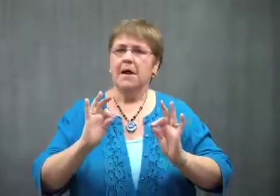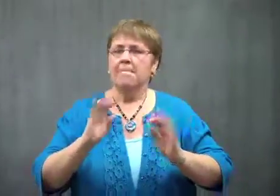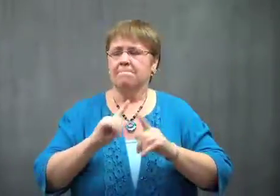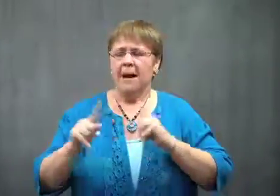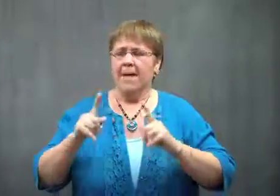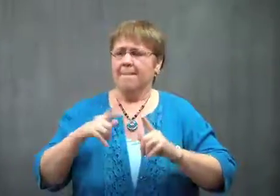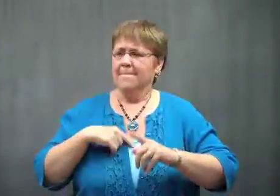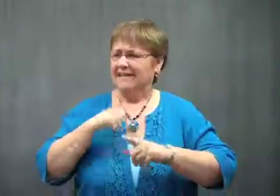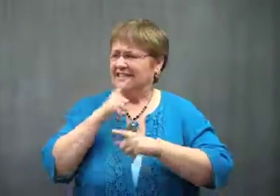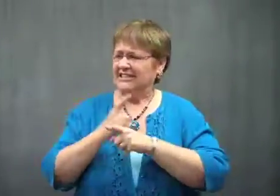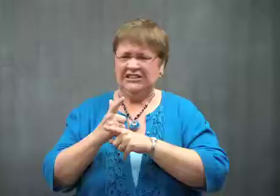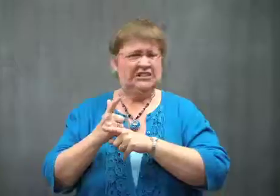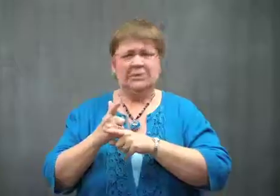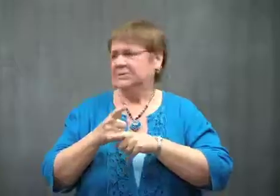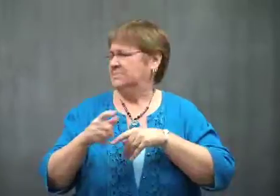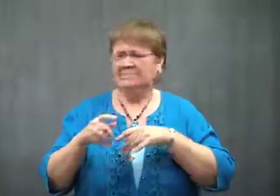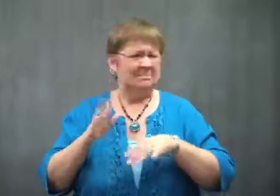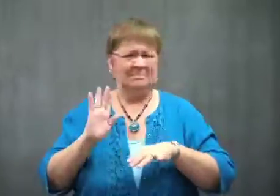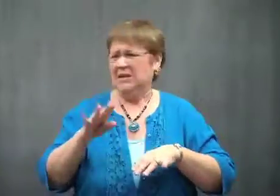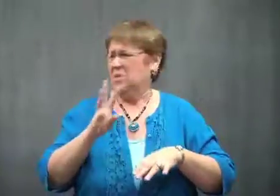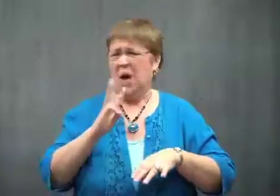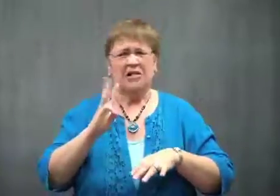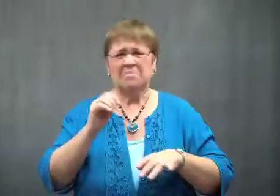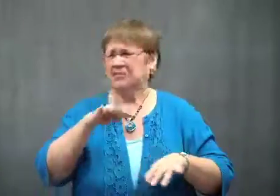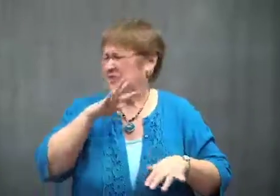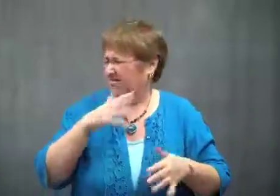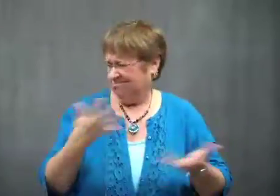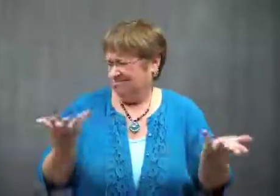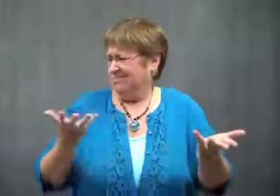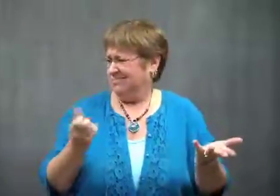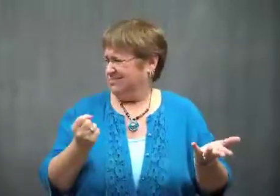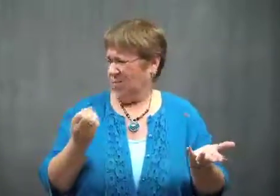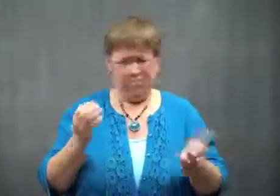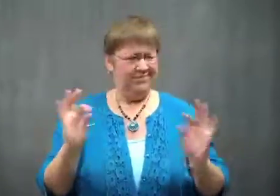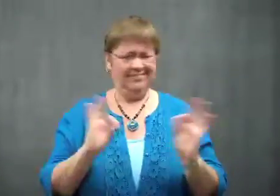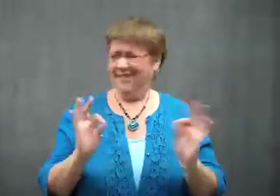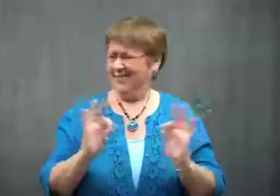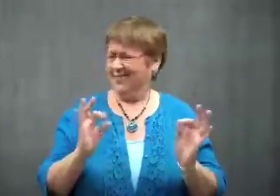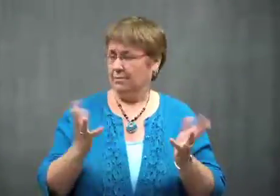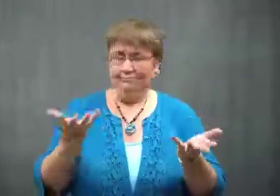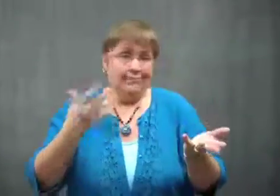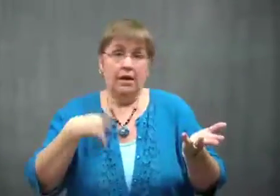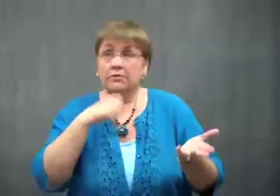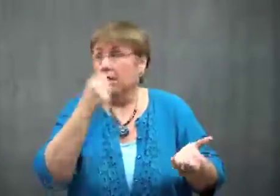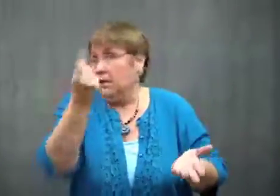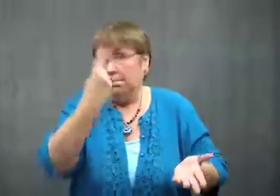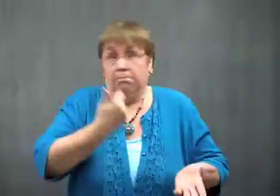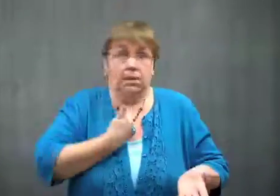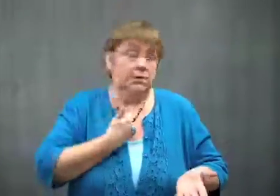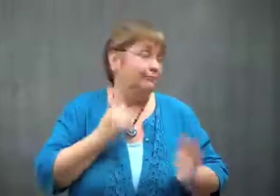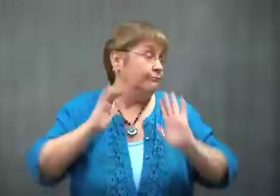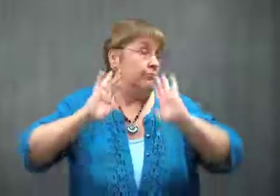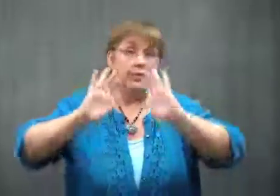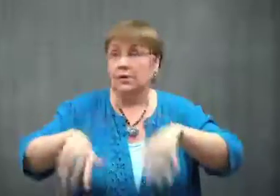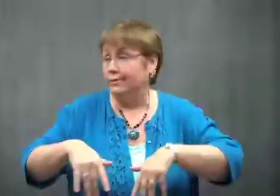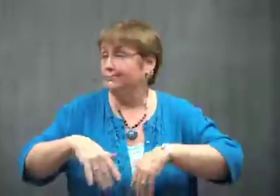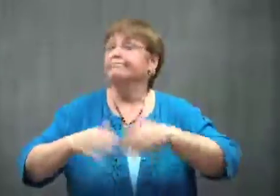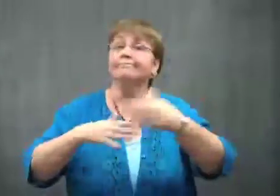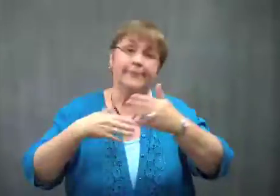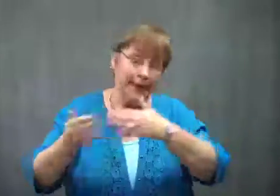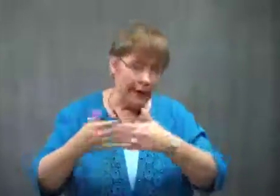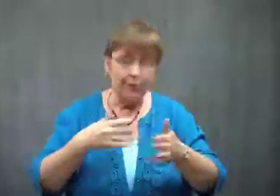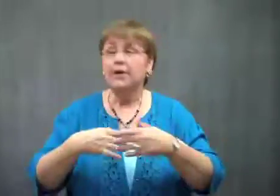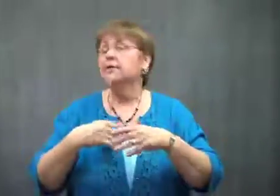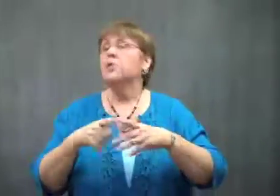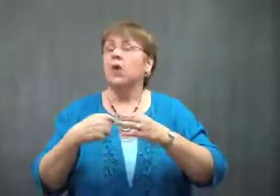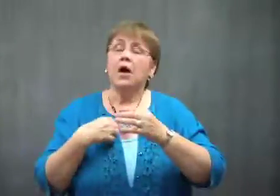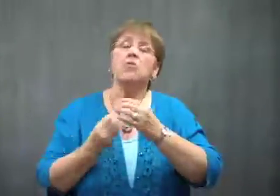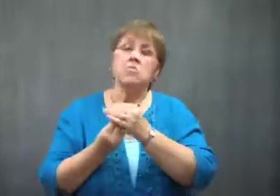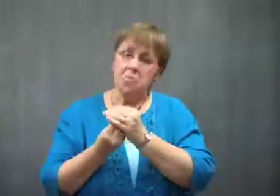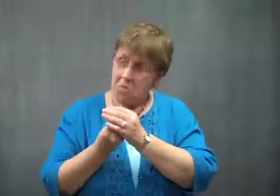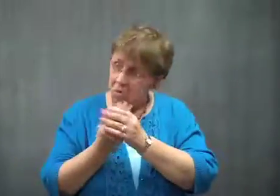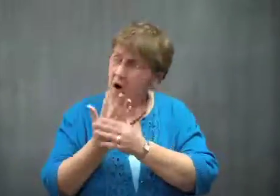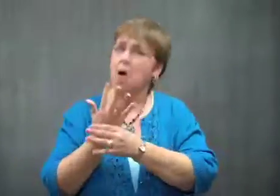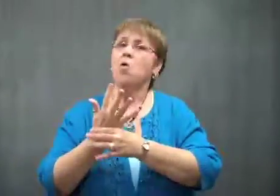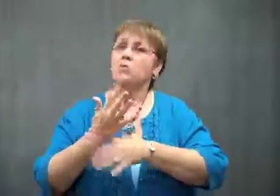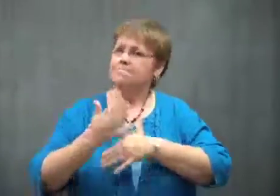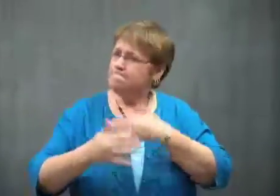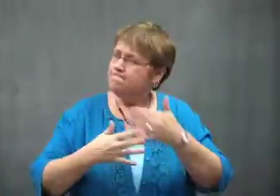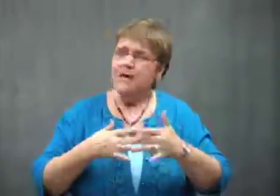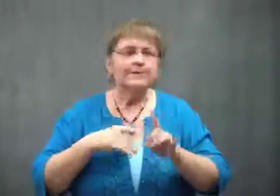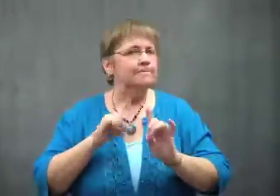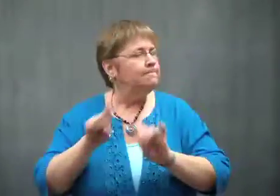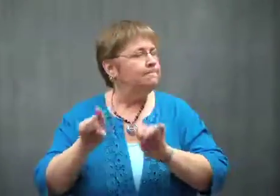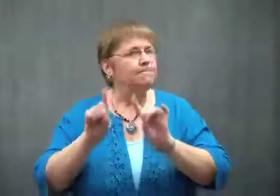My sisters would say the water was dirty, I didn't think it was a big deal.